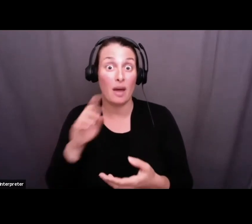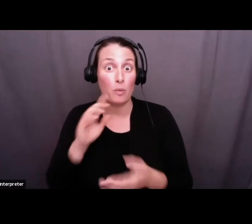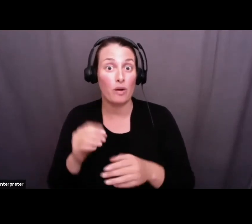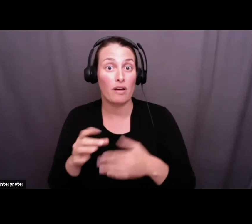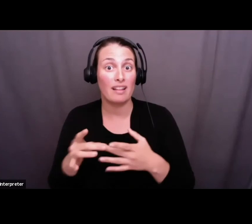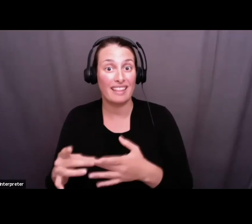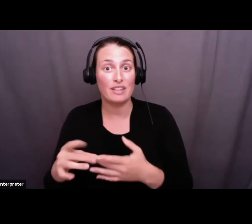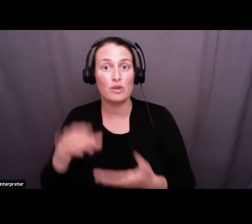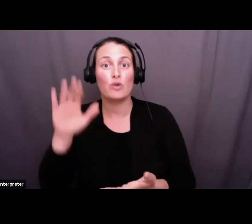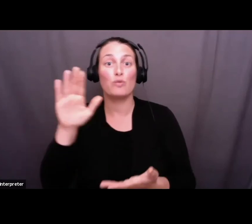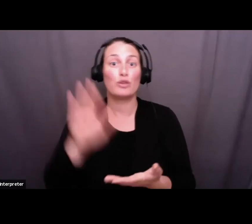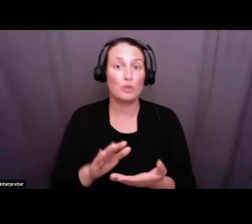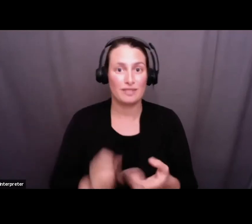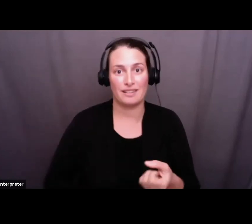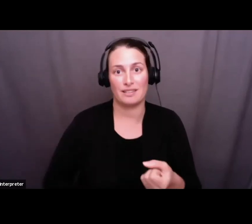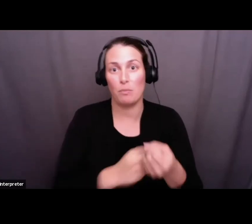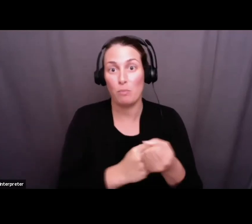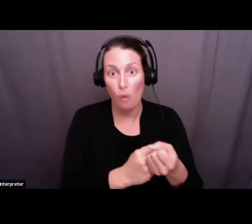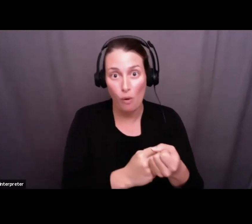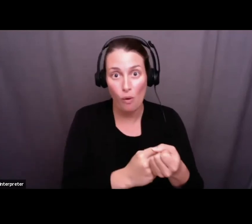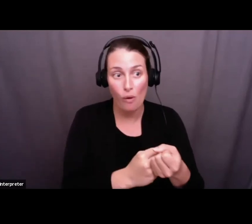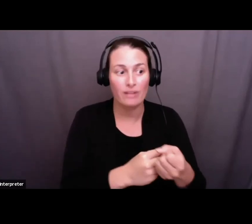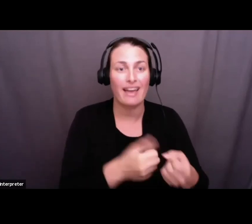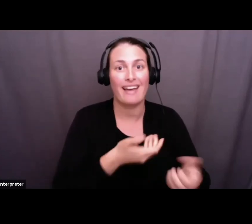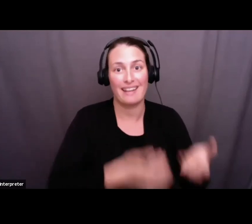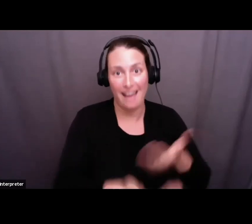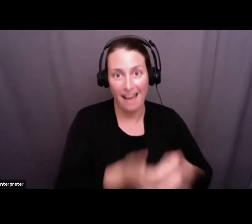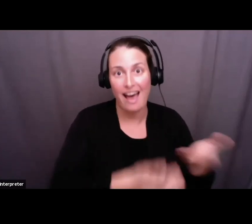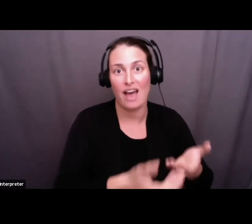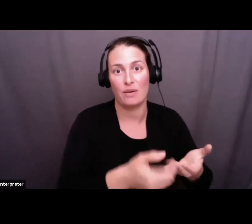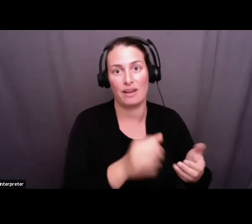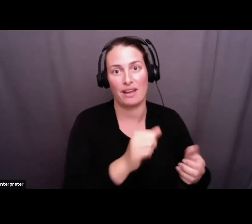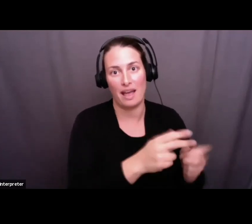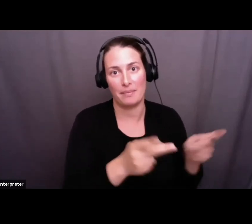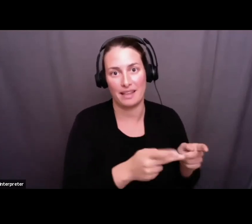hiring at institutions that didn’t have one of these grants. At the end of that discussion,